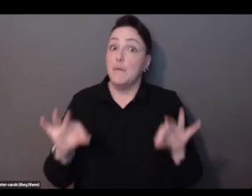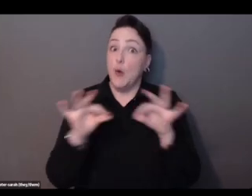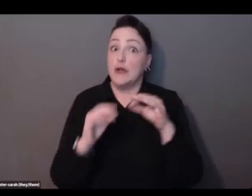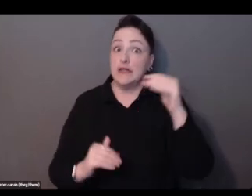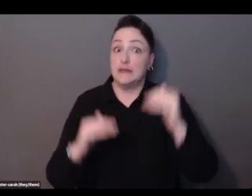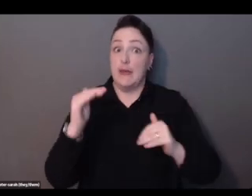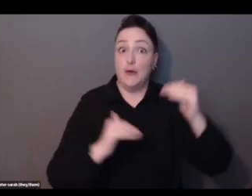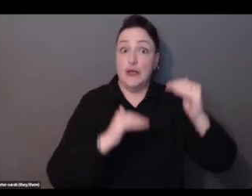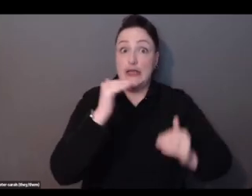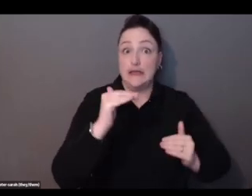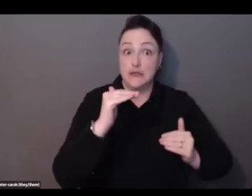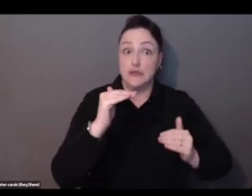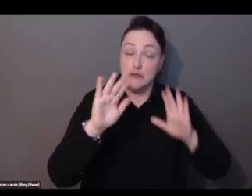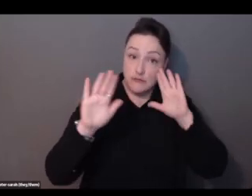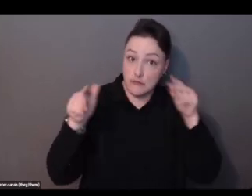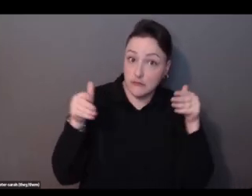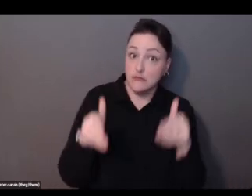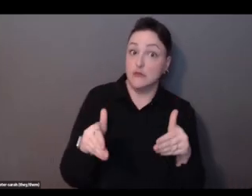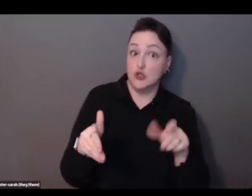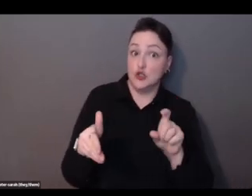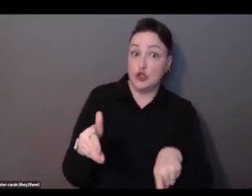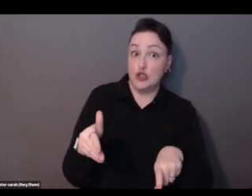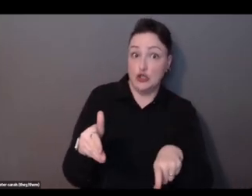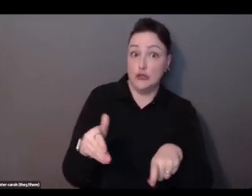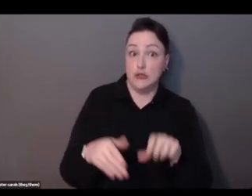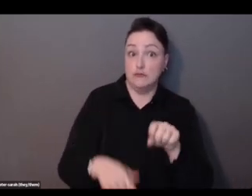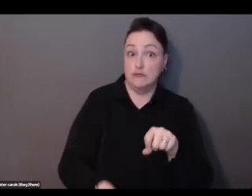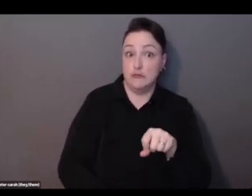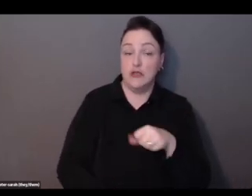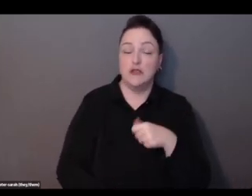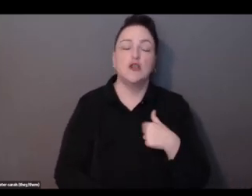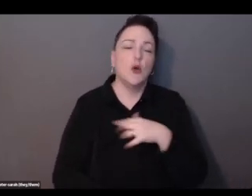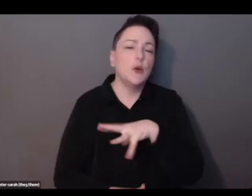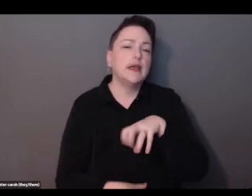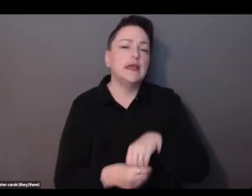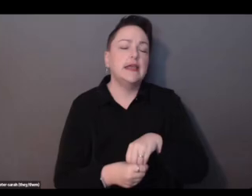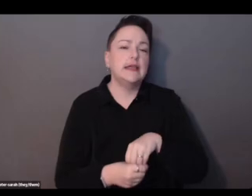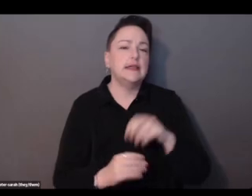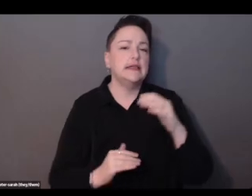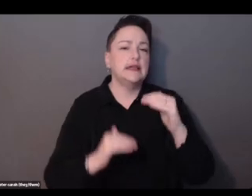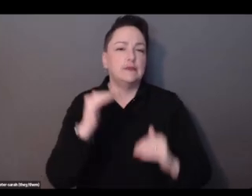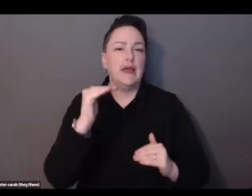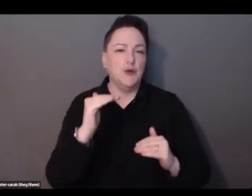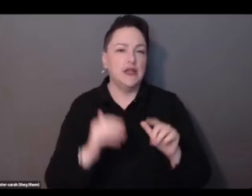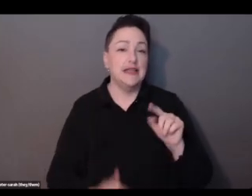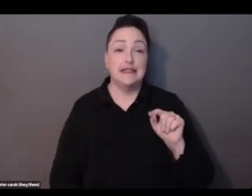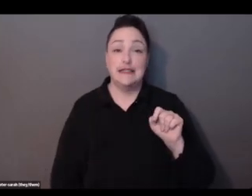they're in the disparities in LTSS tab that Jen mentioned at the beginning,